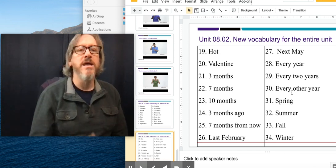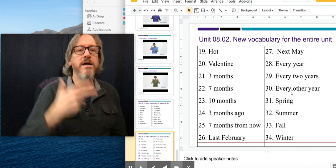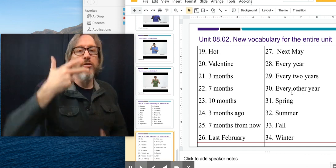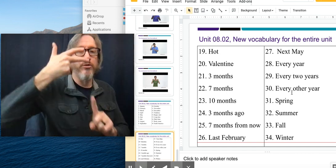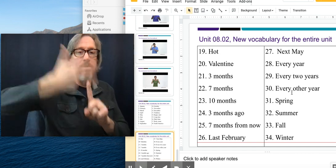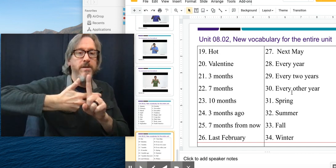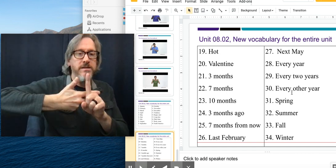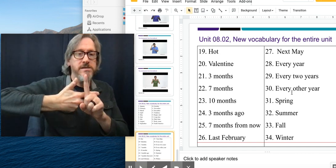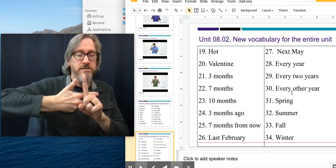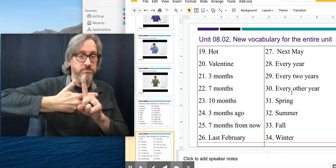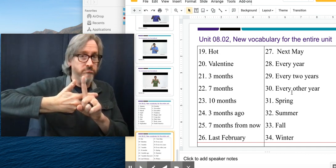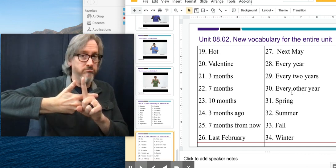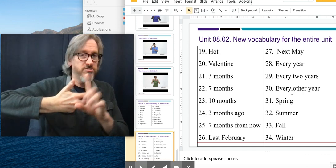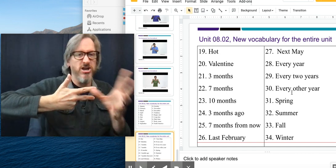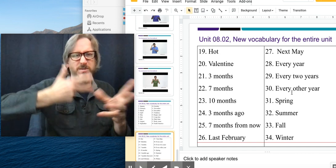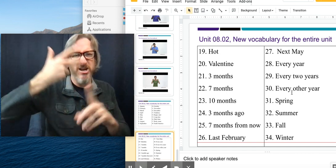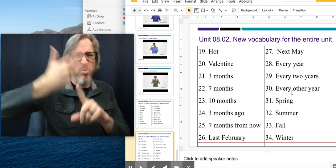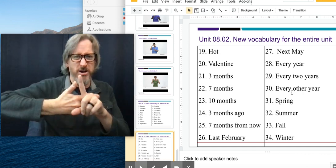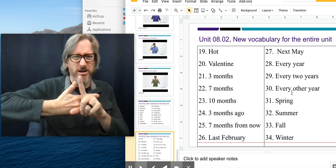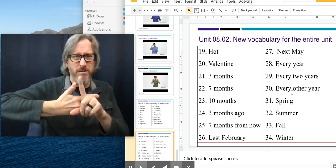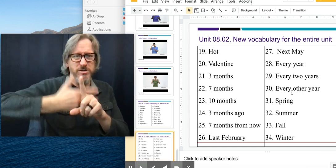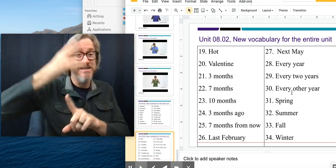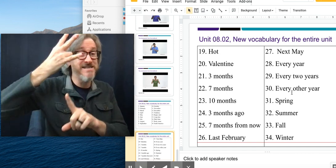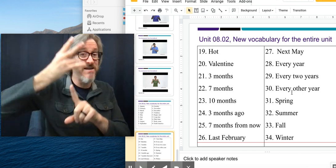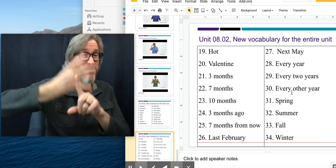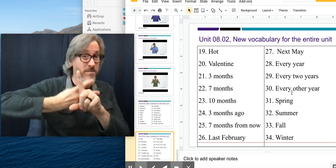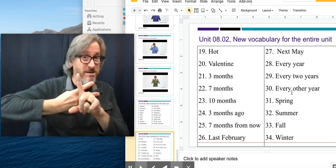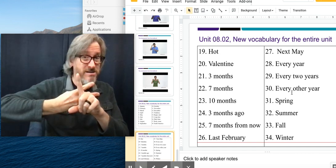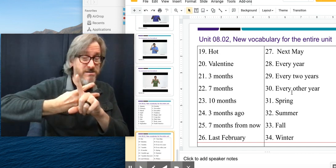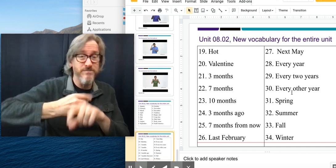three months we've talked about incorporating numbers seven months